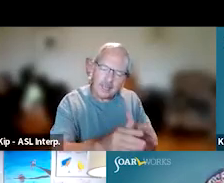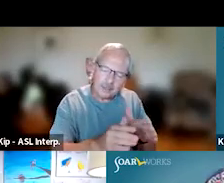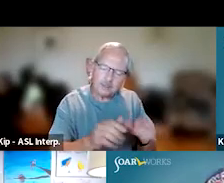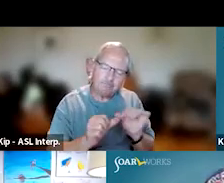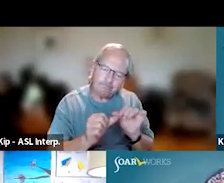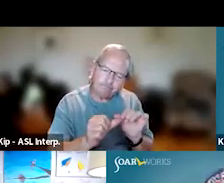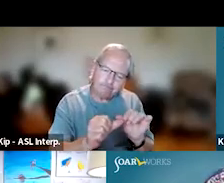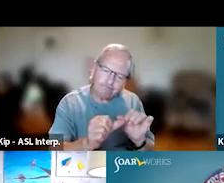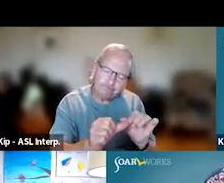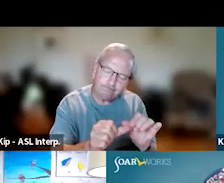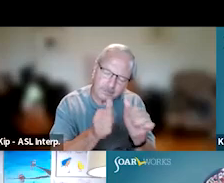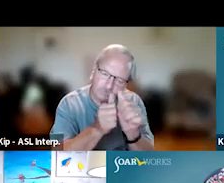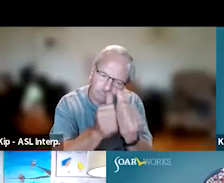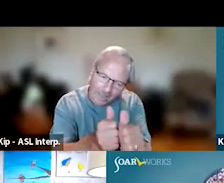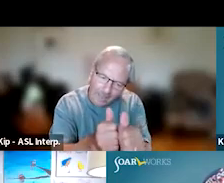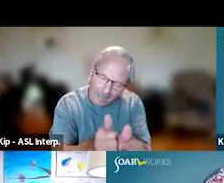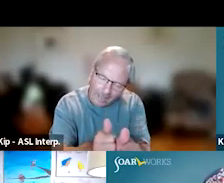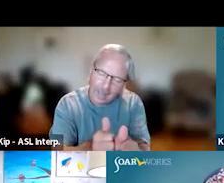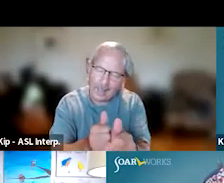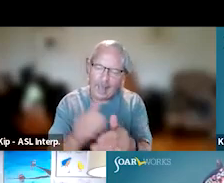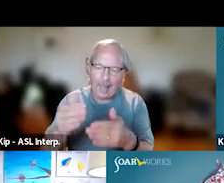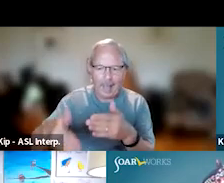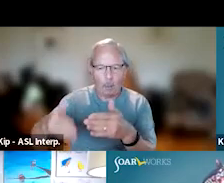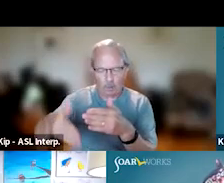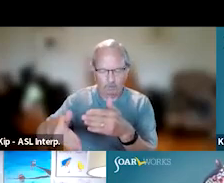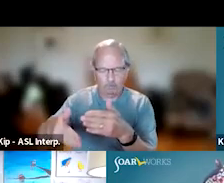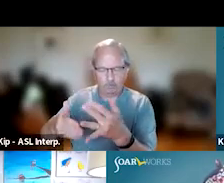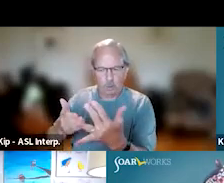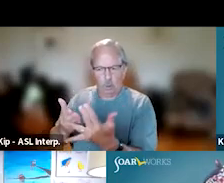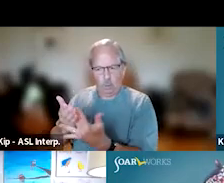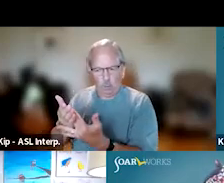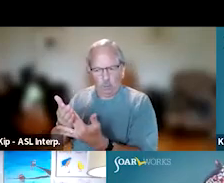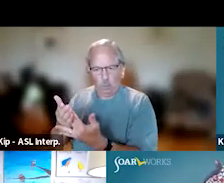of outcomes either through Google Sheets